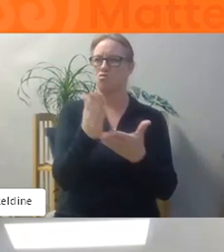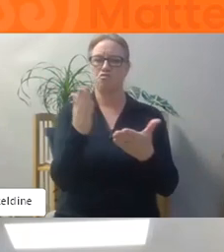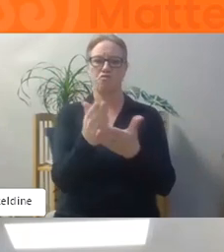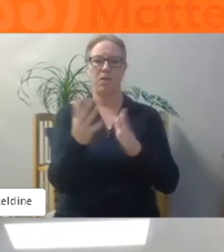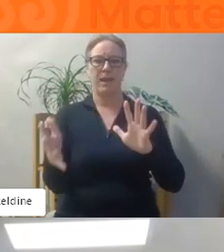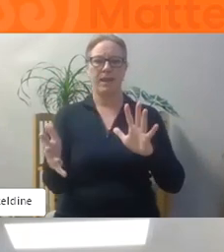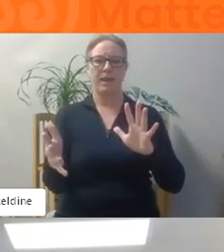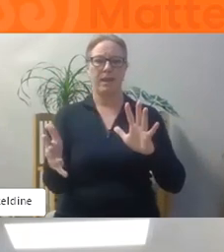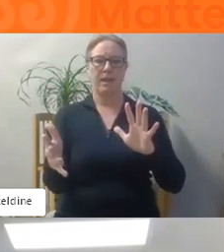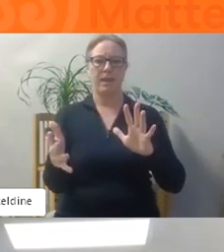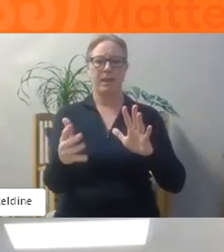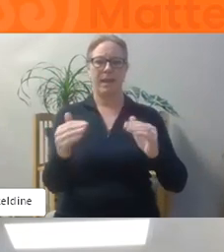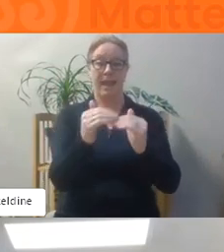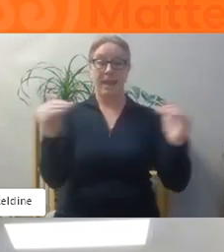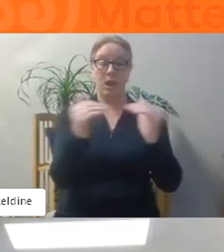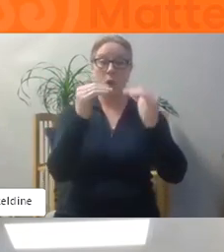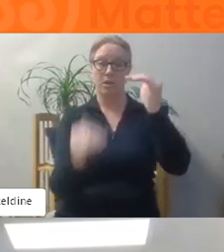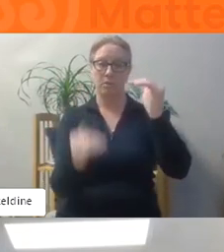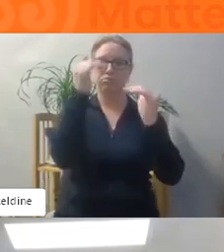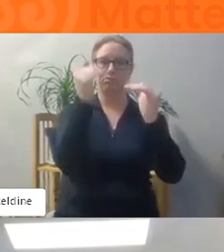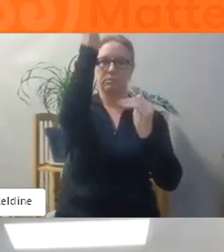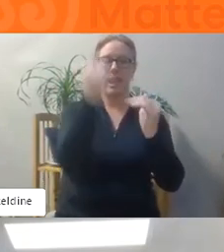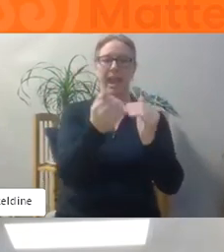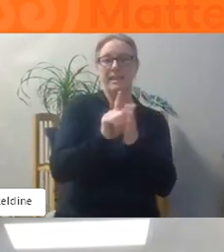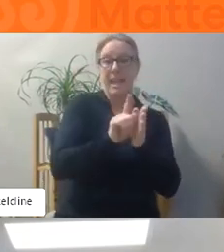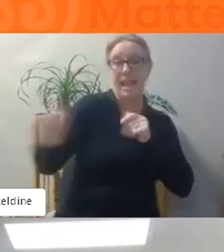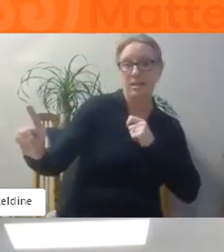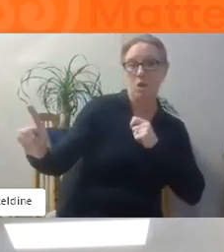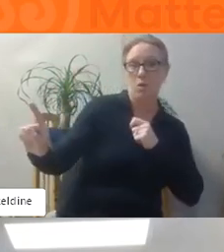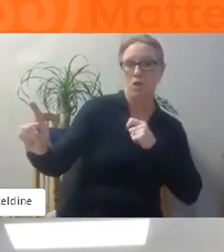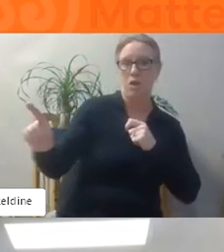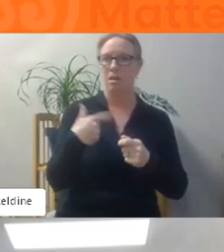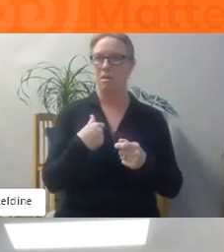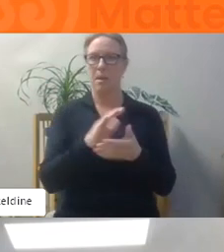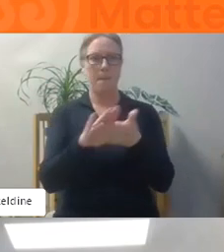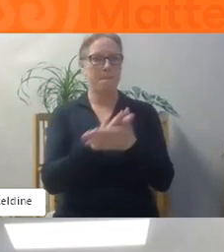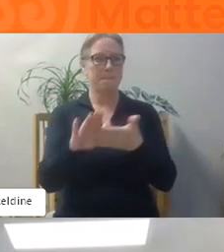of inequality and exclusion transcends the boundaries of what I call small